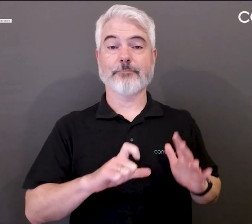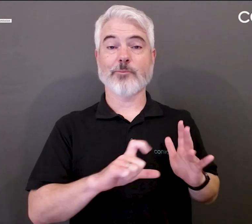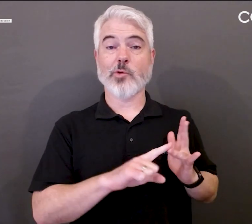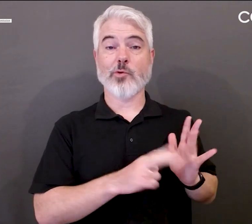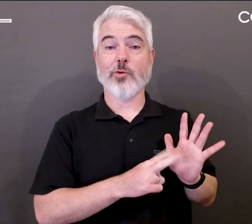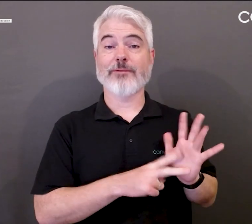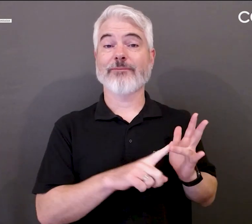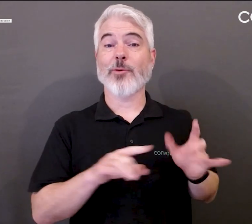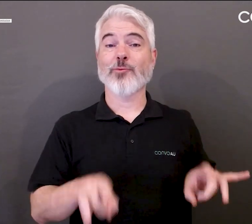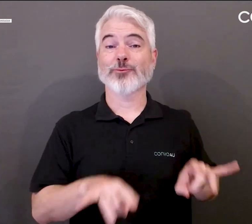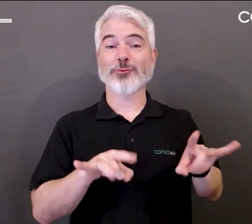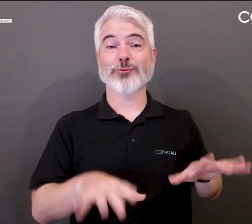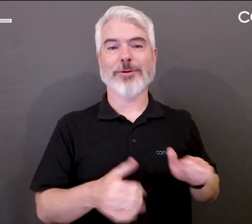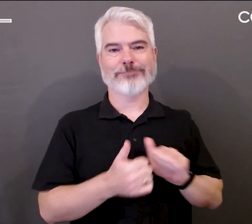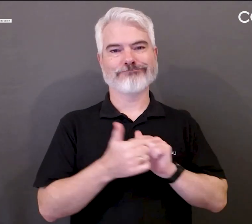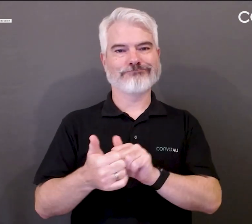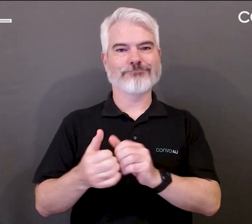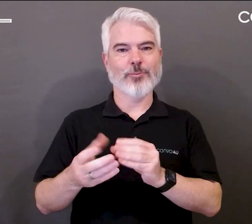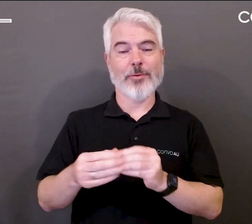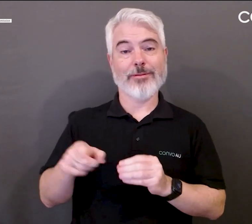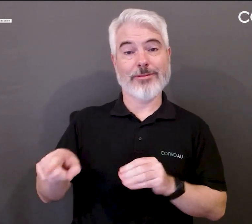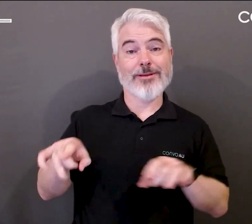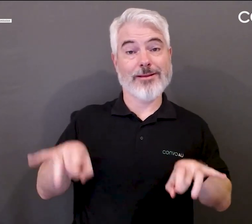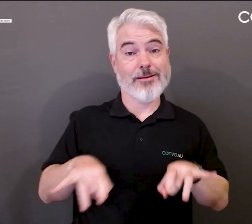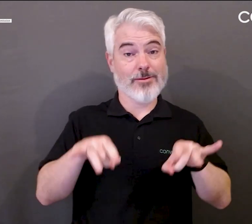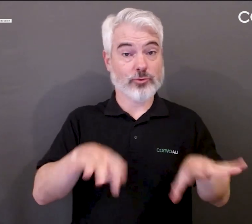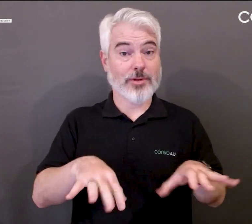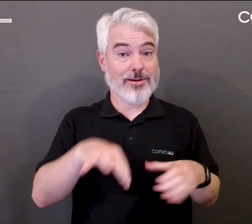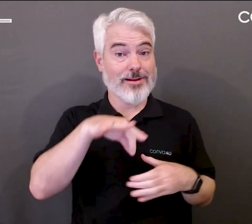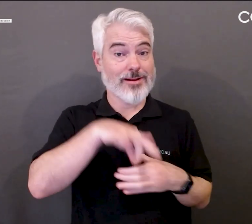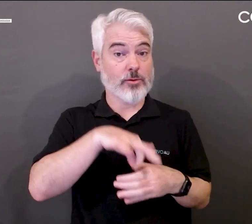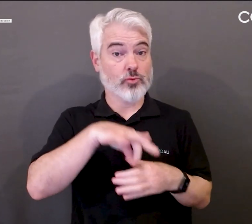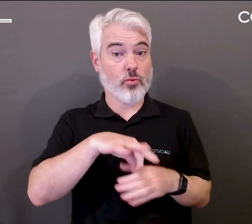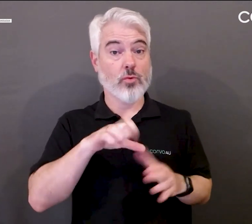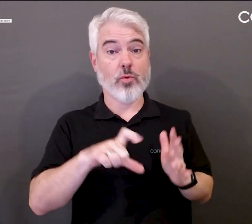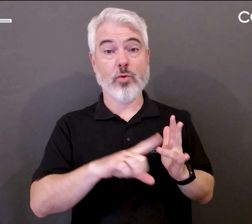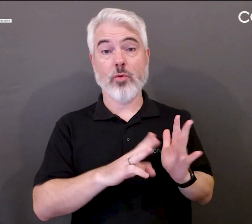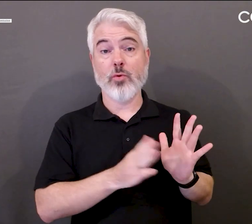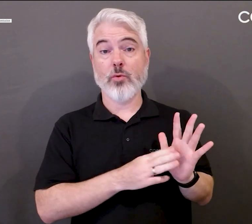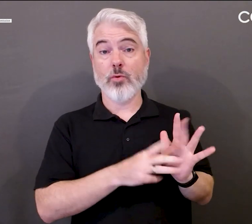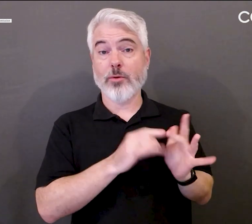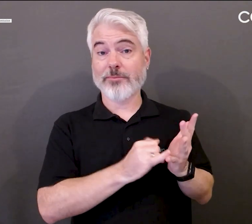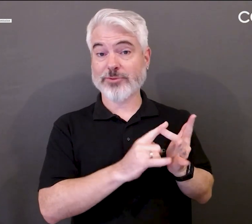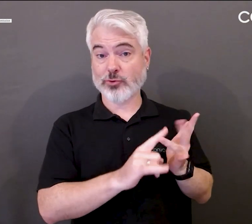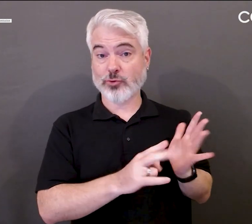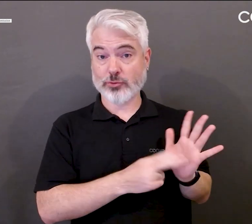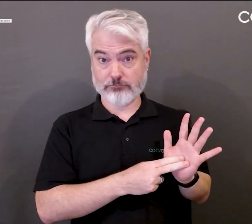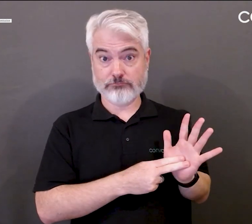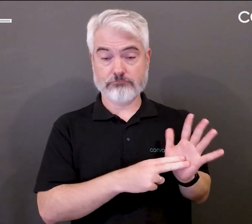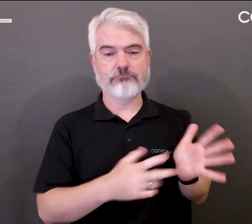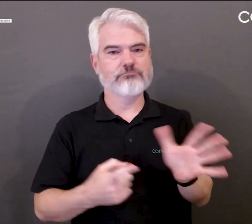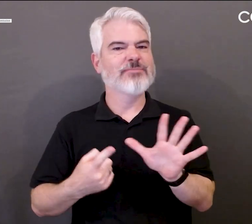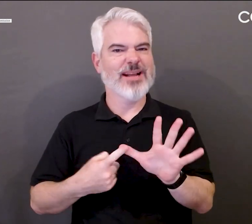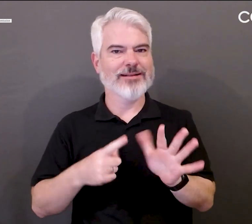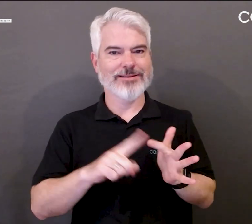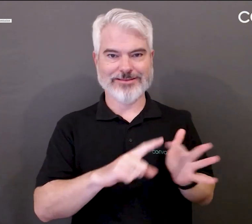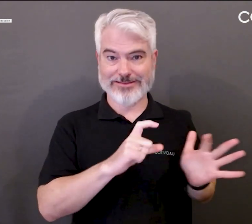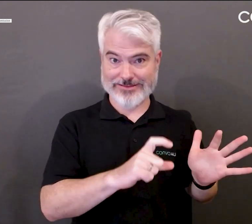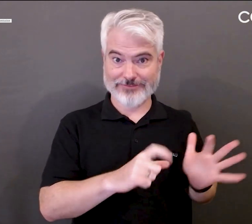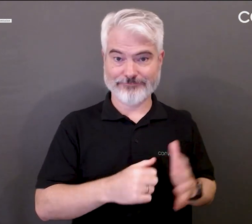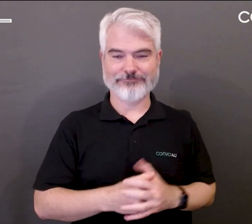Convo Australia is working with the Australian Electoral Commission (AEC)